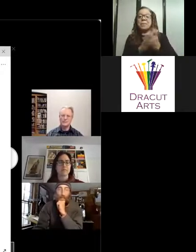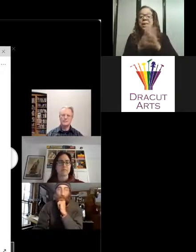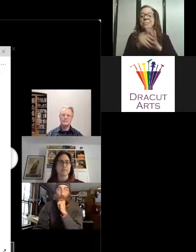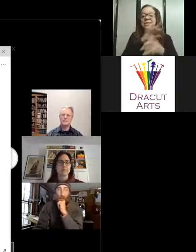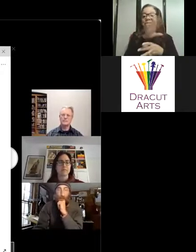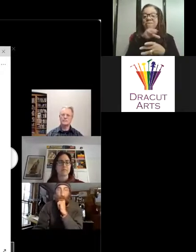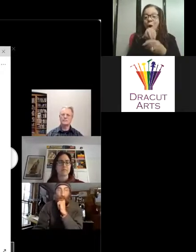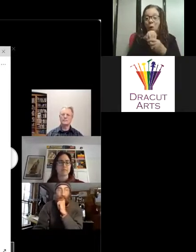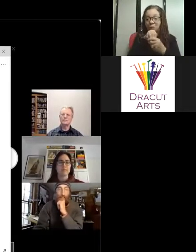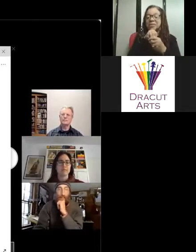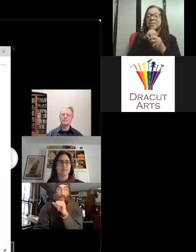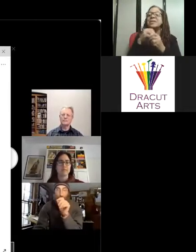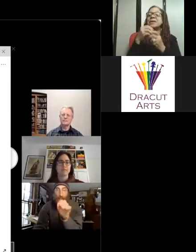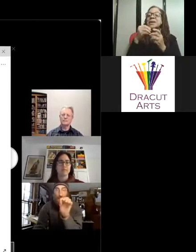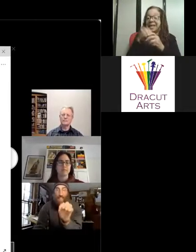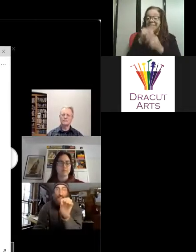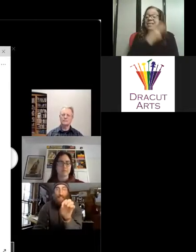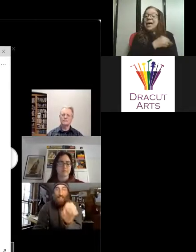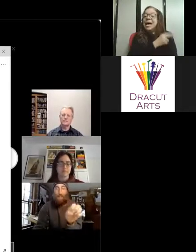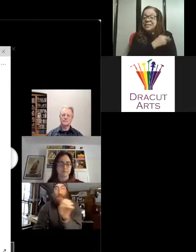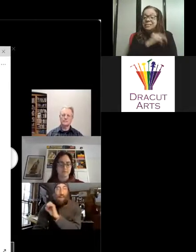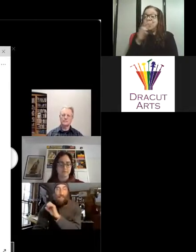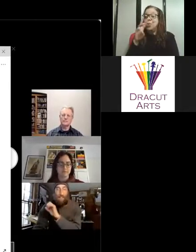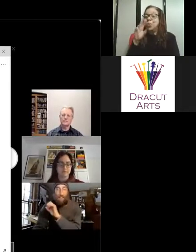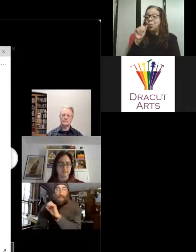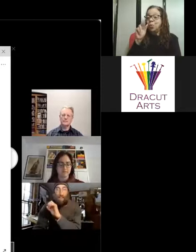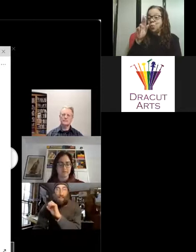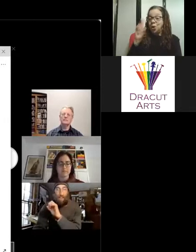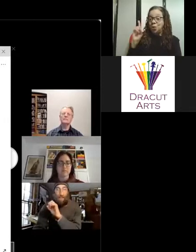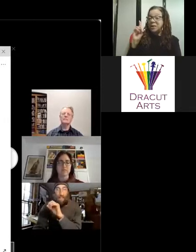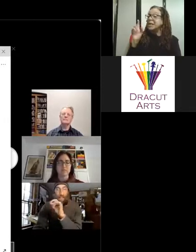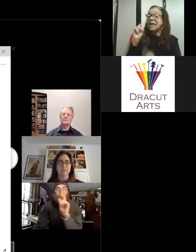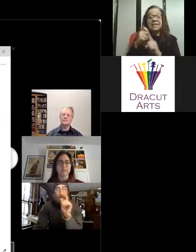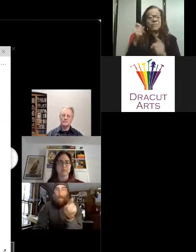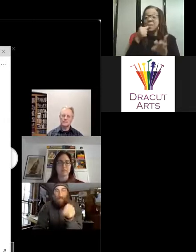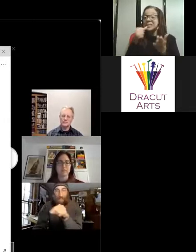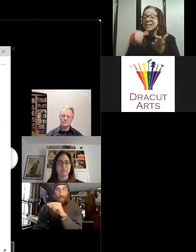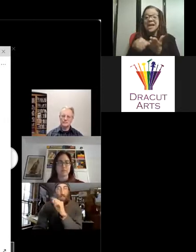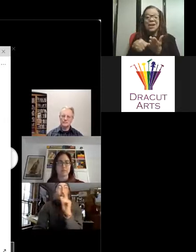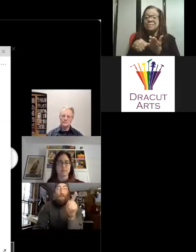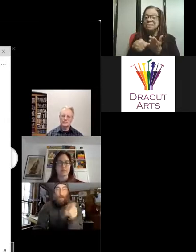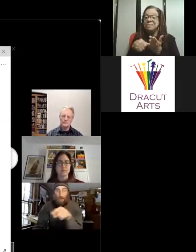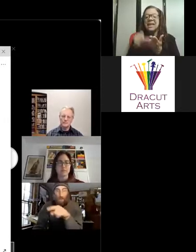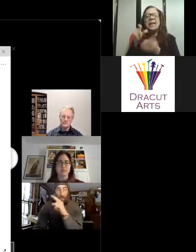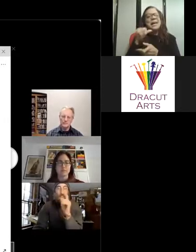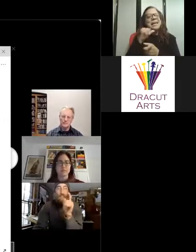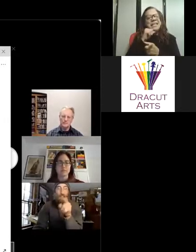hospital ward, and the that text comes right out of his letter, but he doesn't really describe what the ward is like.